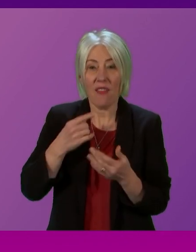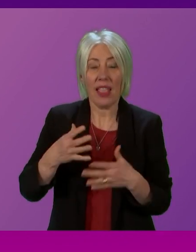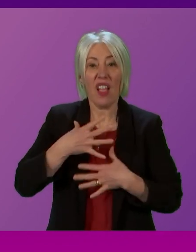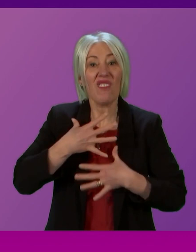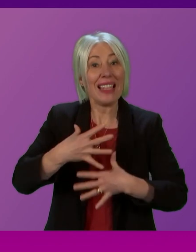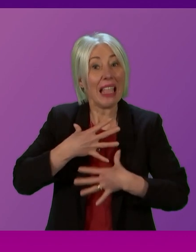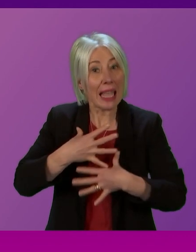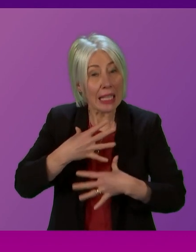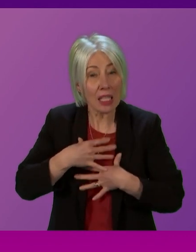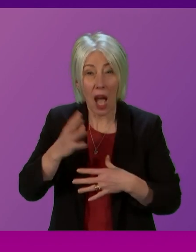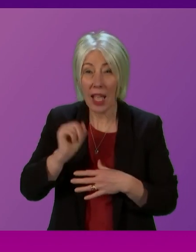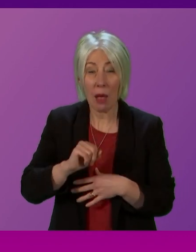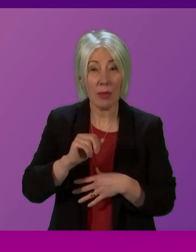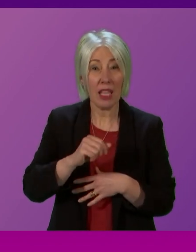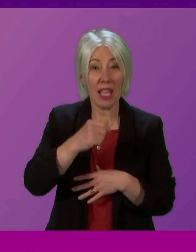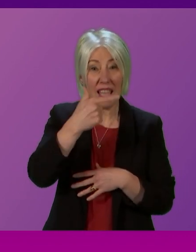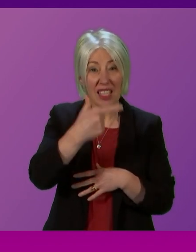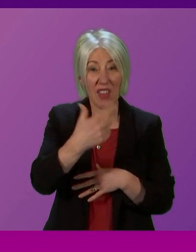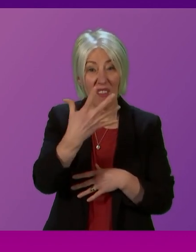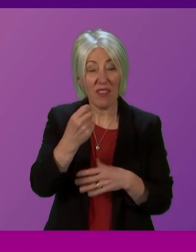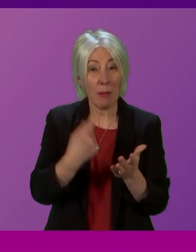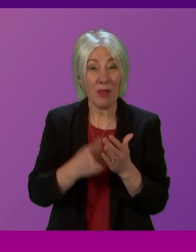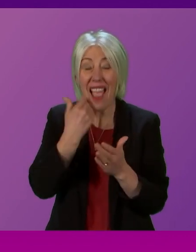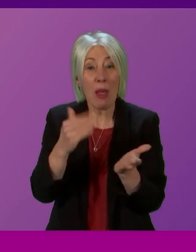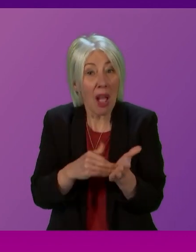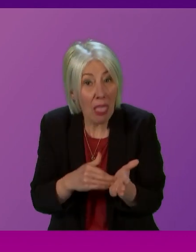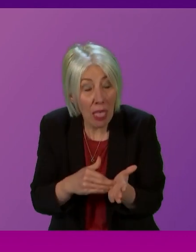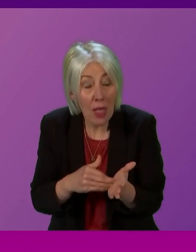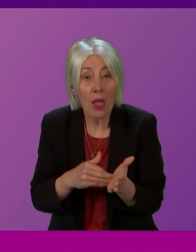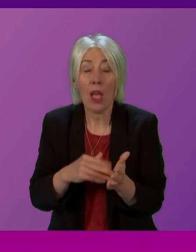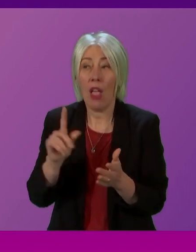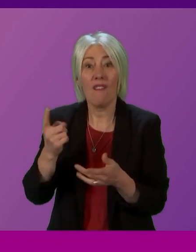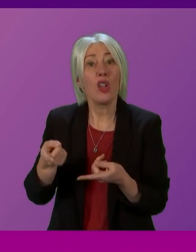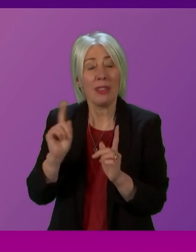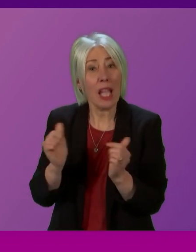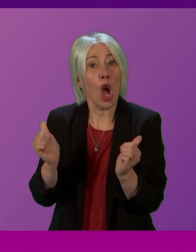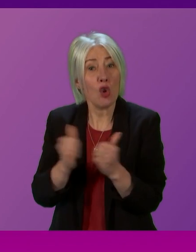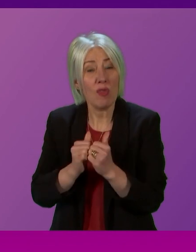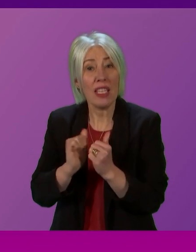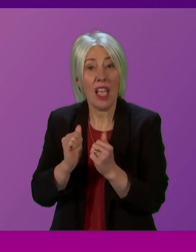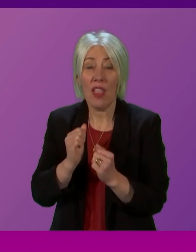as much as £750 a month, does the First Minister agree that energy costs are putting at risk